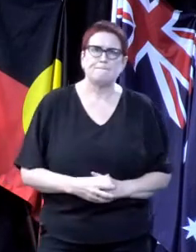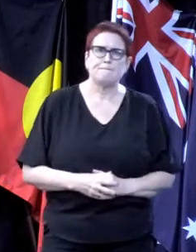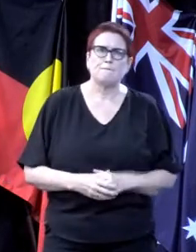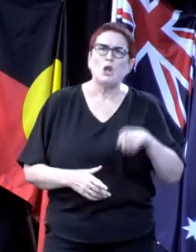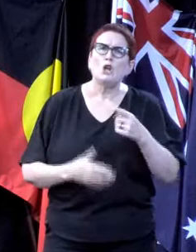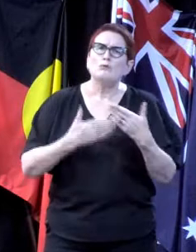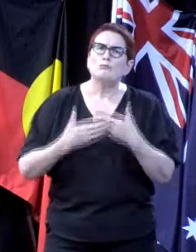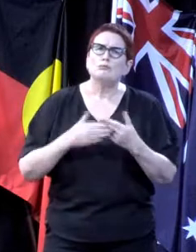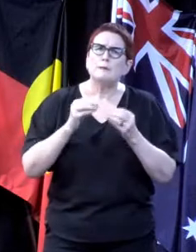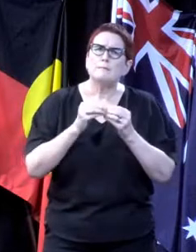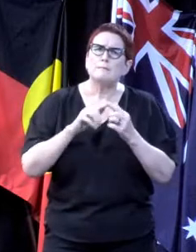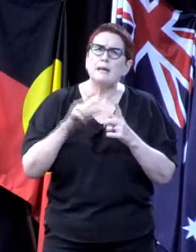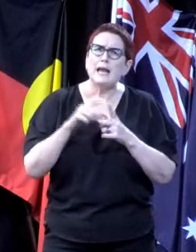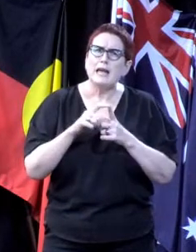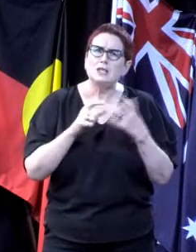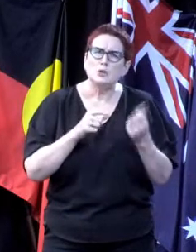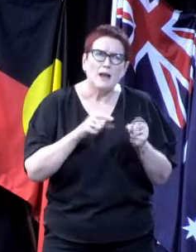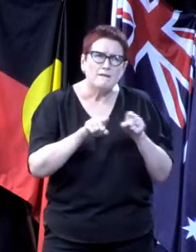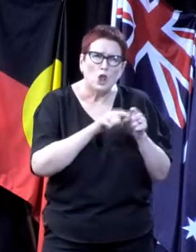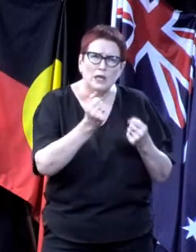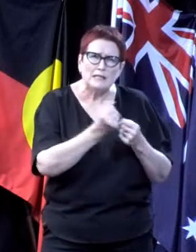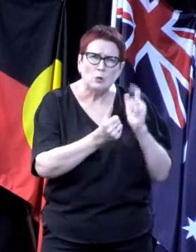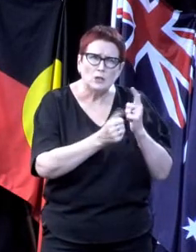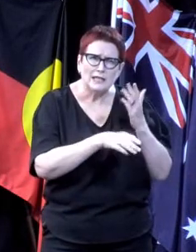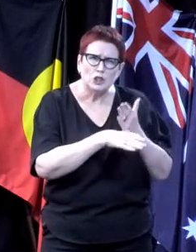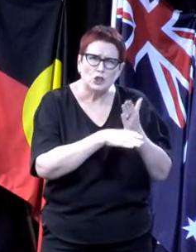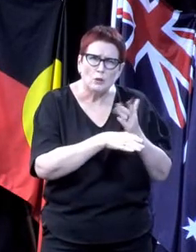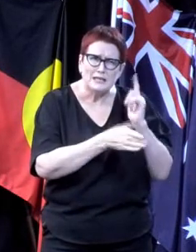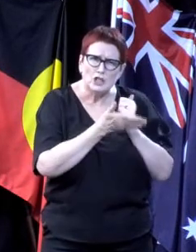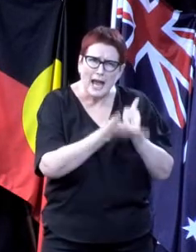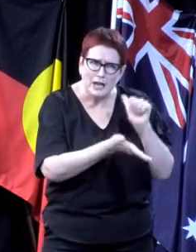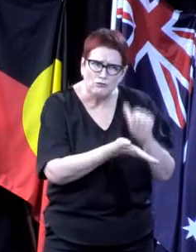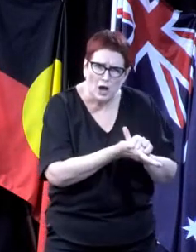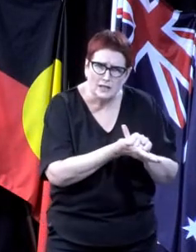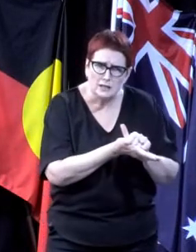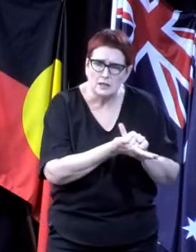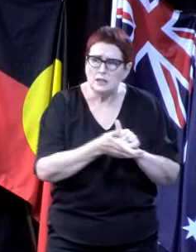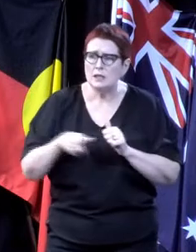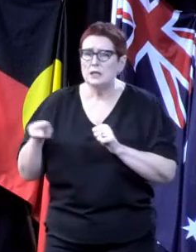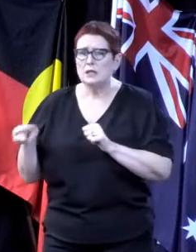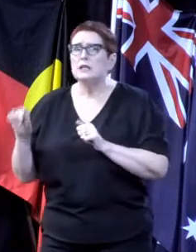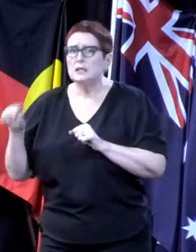were you casually employed as a learning support teacher aide? That's correct. And that was at a local independent school.